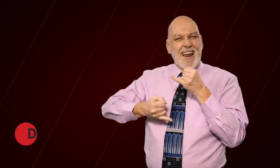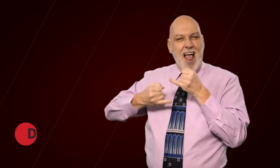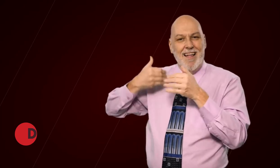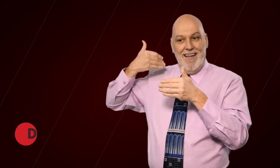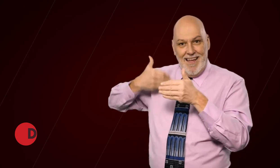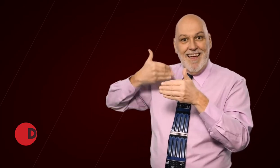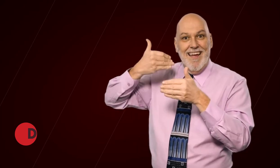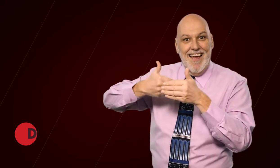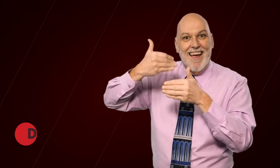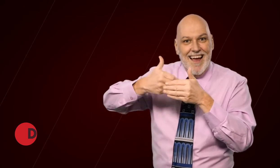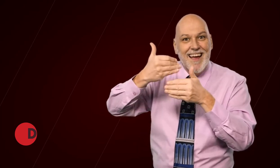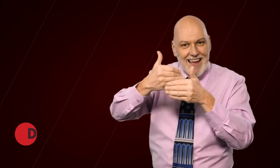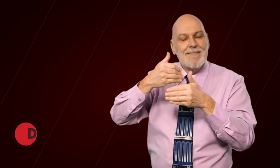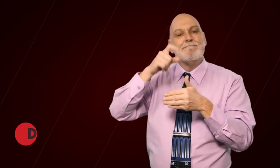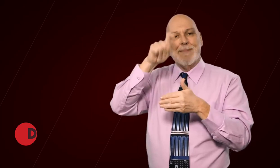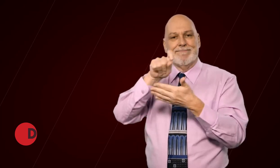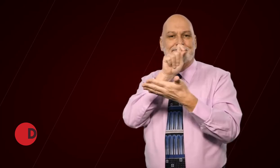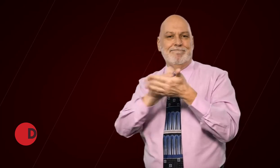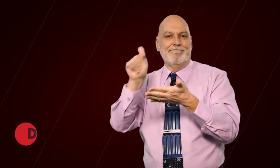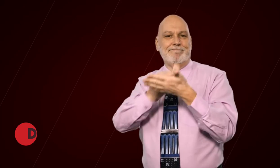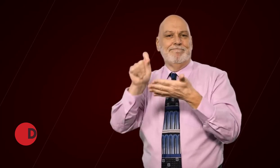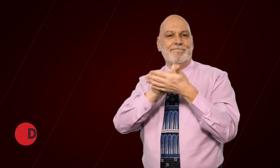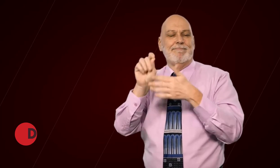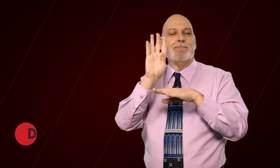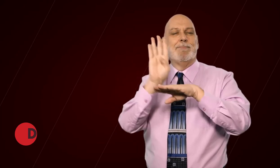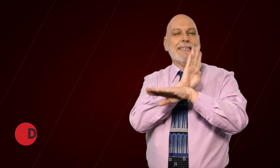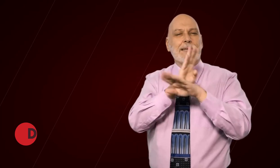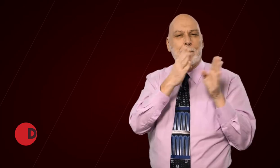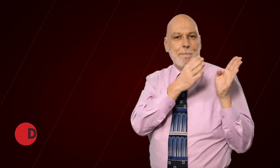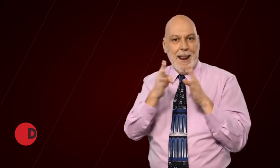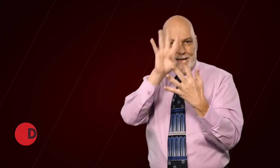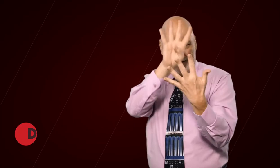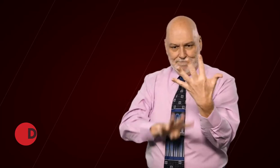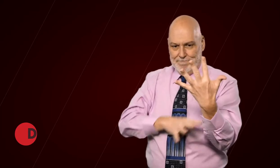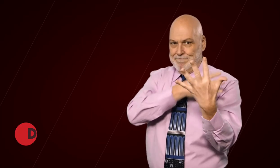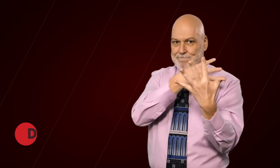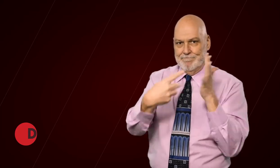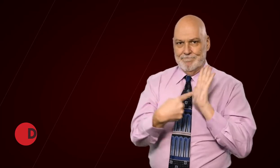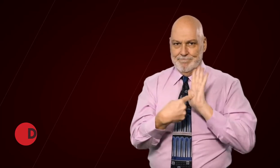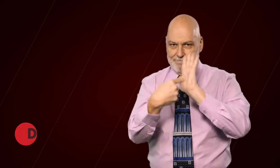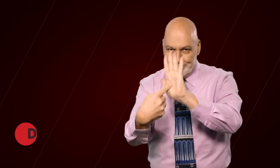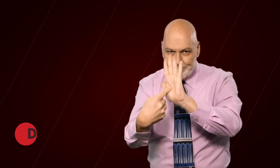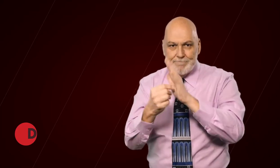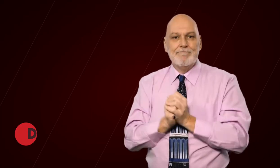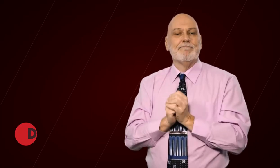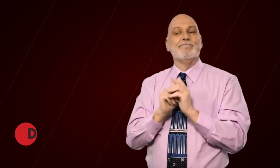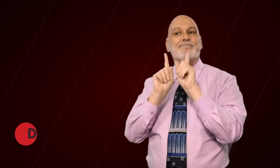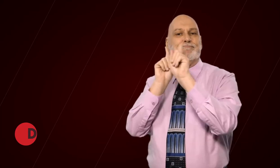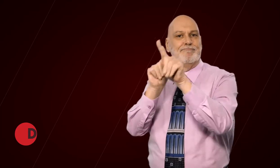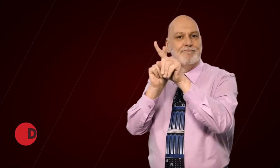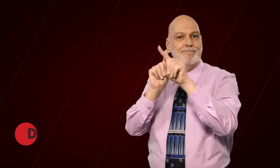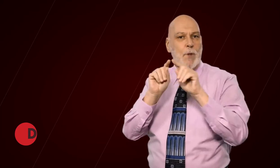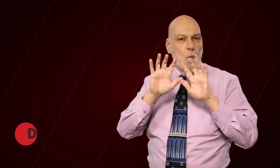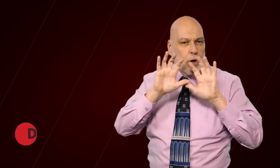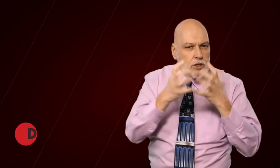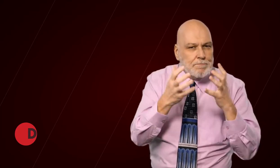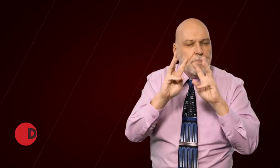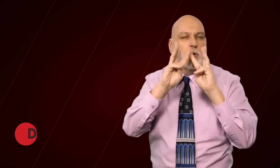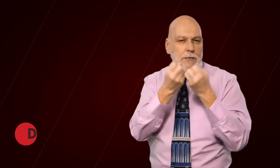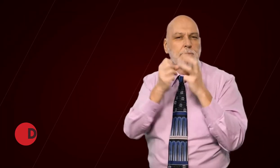Each finalist had to write a business plan,